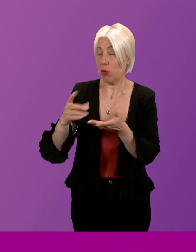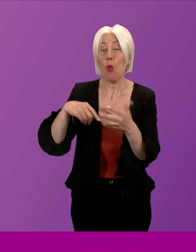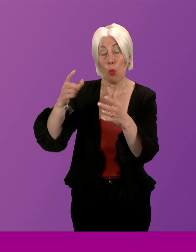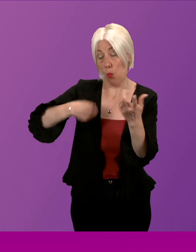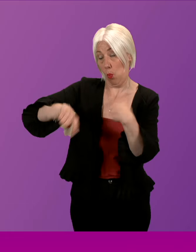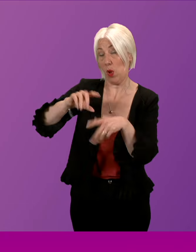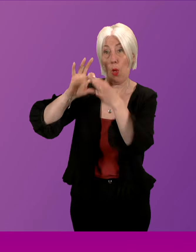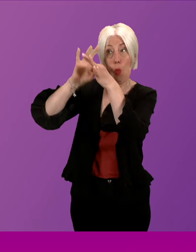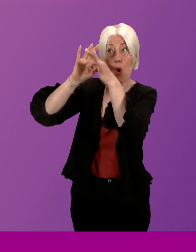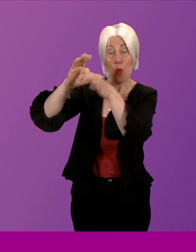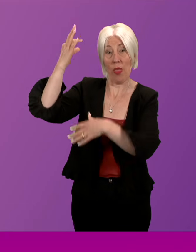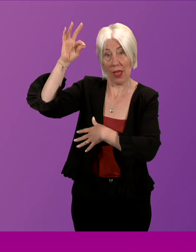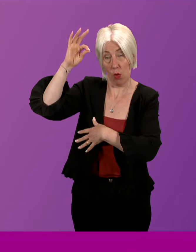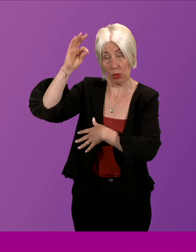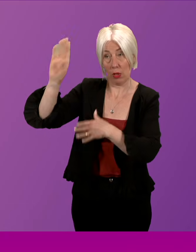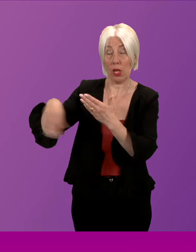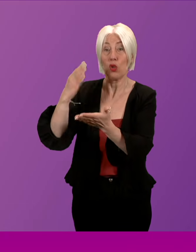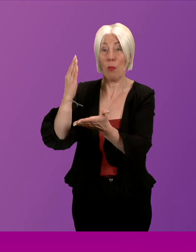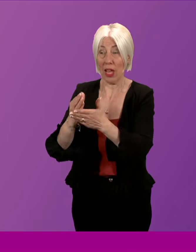make sure that that financial support gets to those in our society who require it.